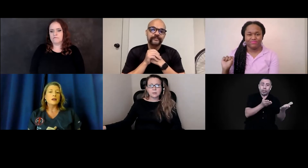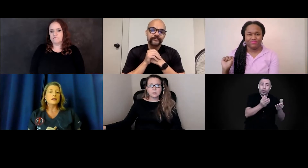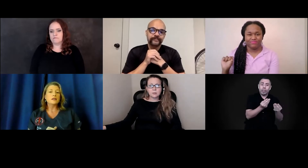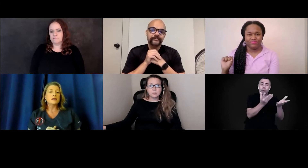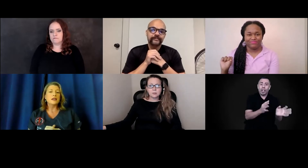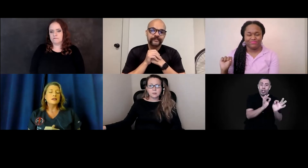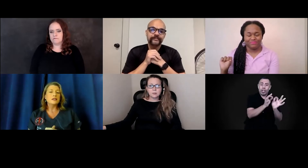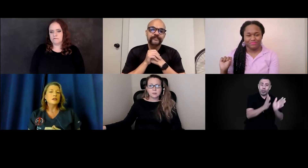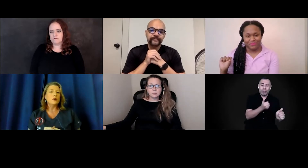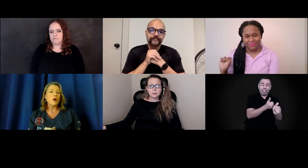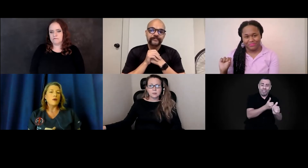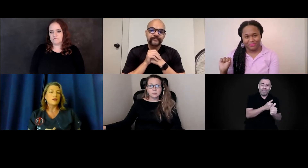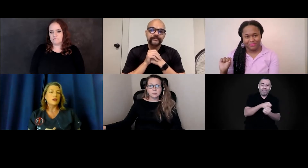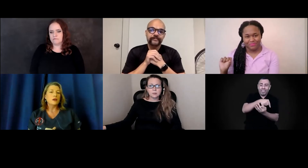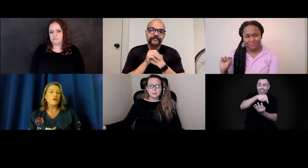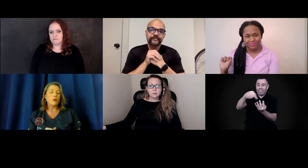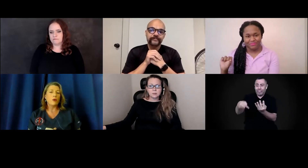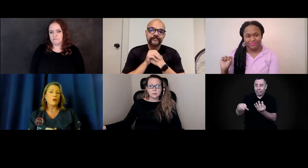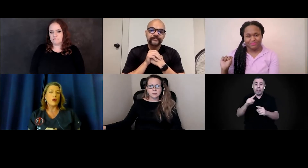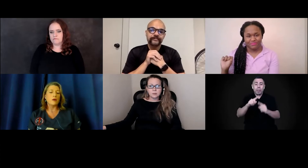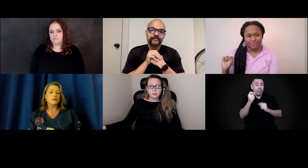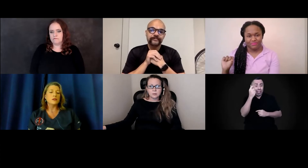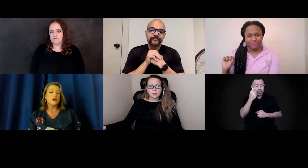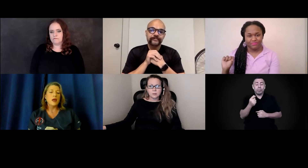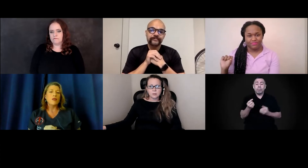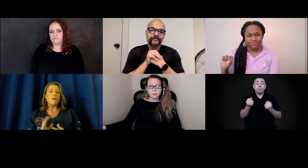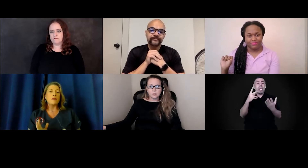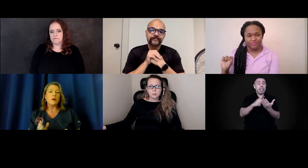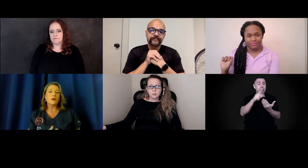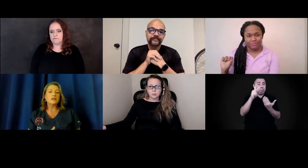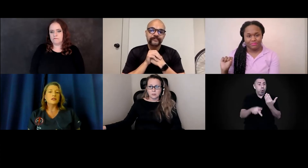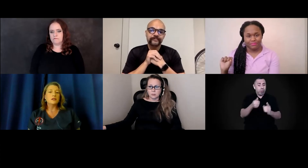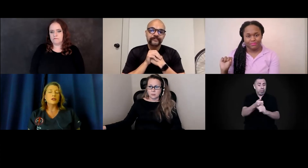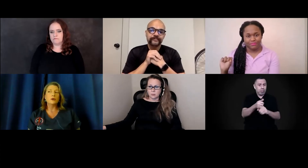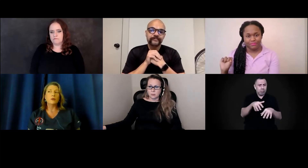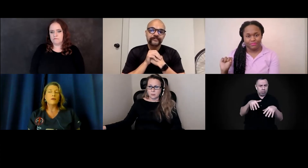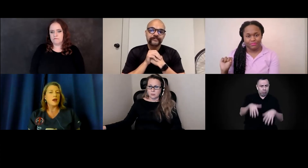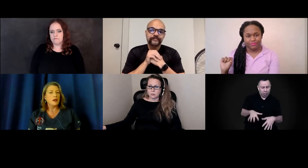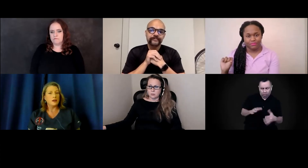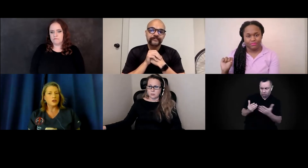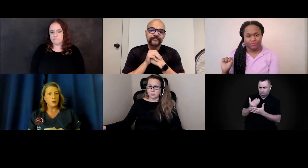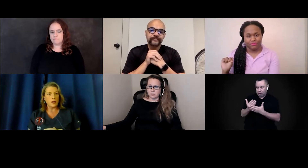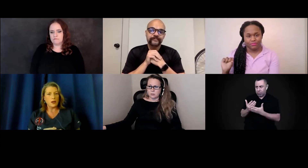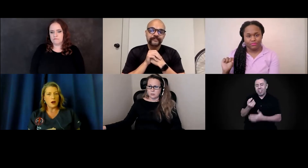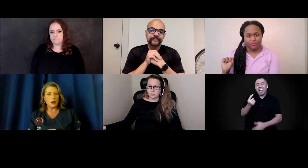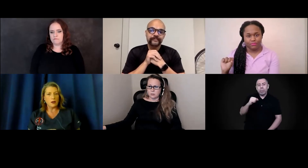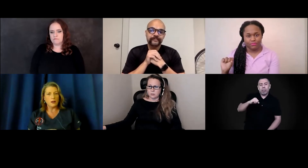Since it's new often for programs they may be resistant to providing interpreter at all